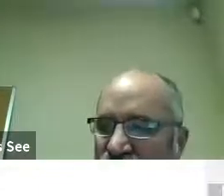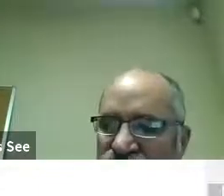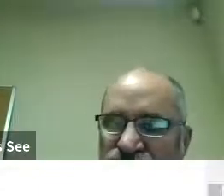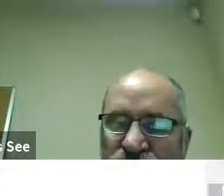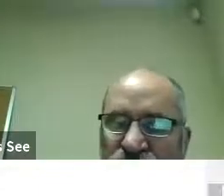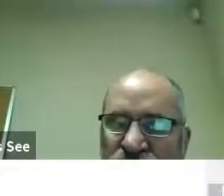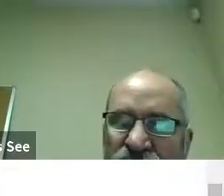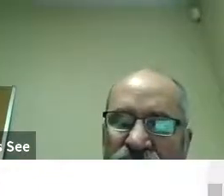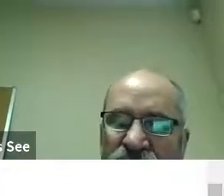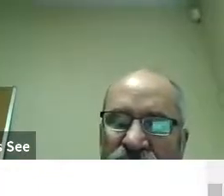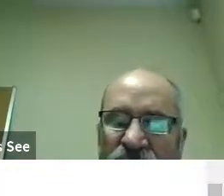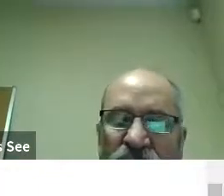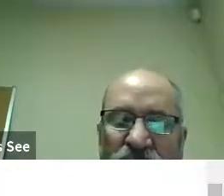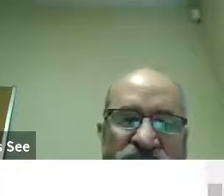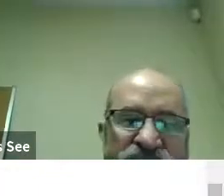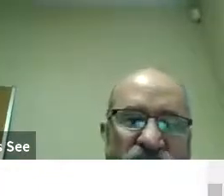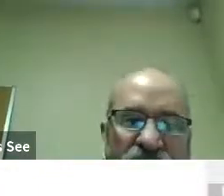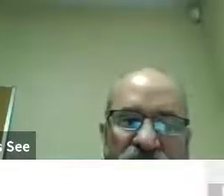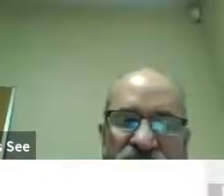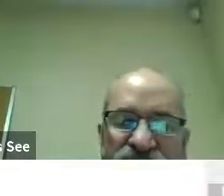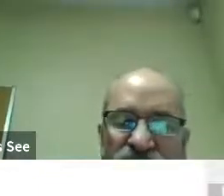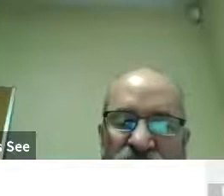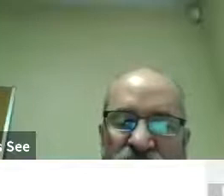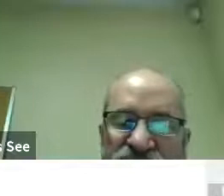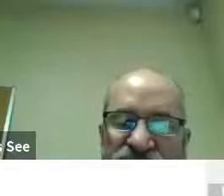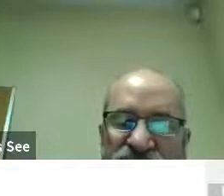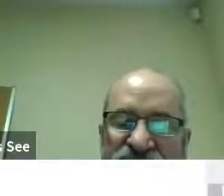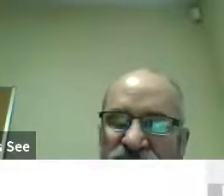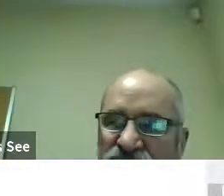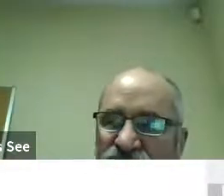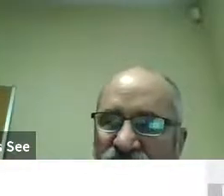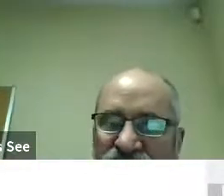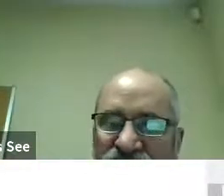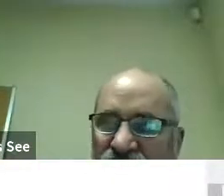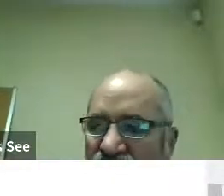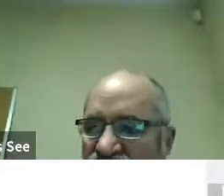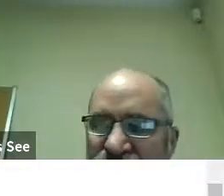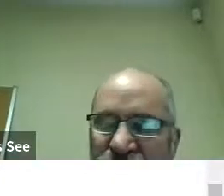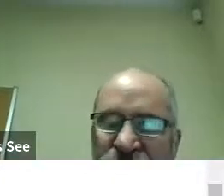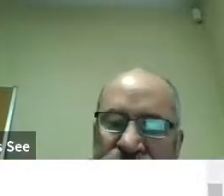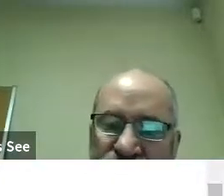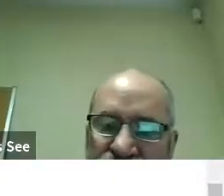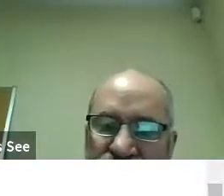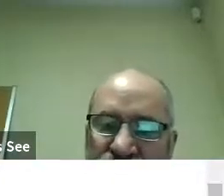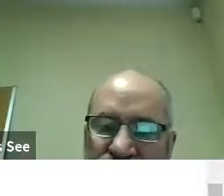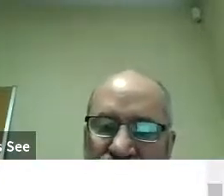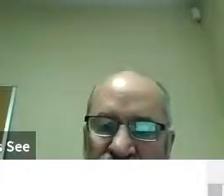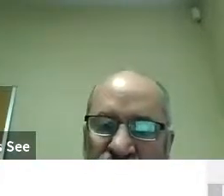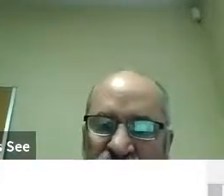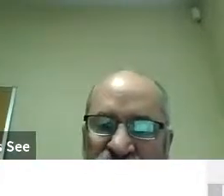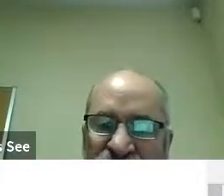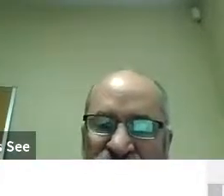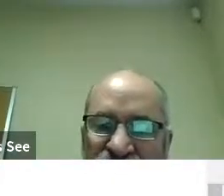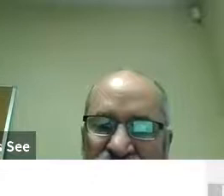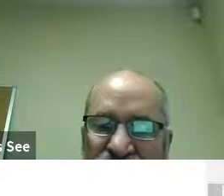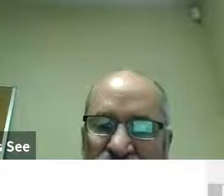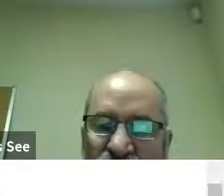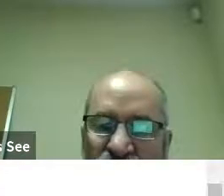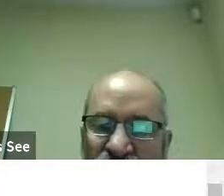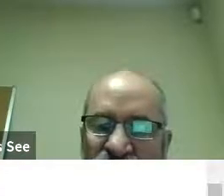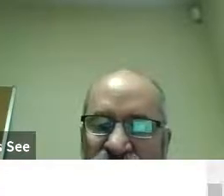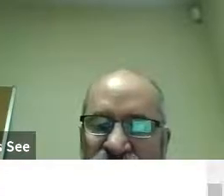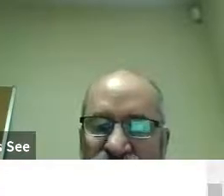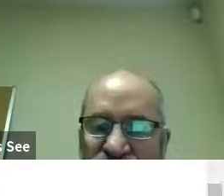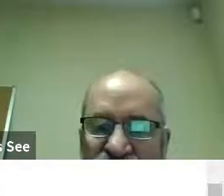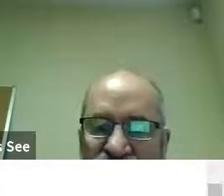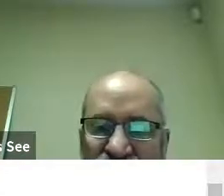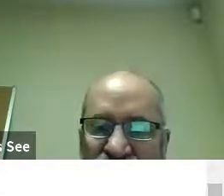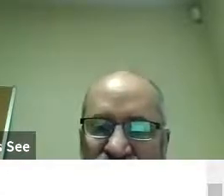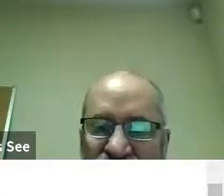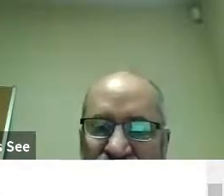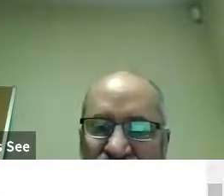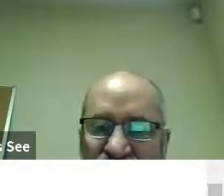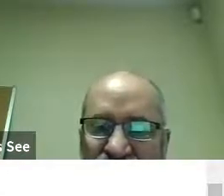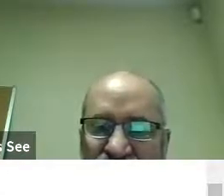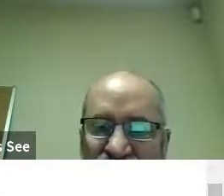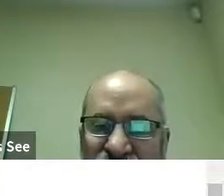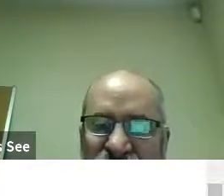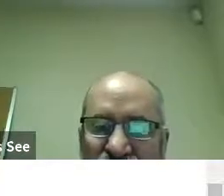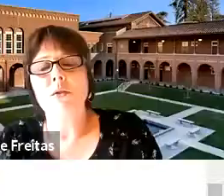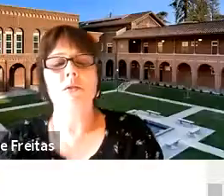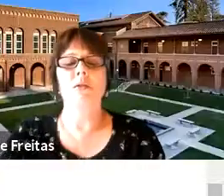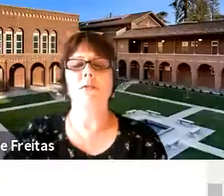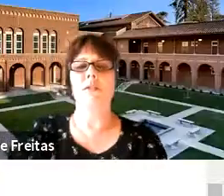hour zoom. What do I do on my ratio or percentage on the d? d? So it's asking what you're just doing? You know what I'm saying?